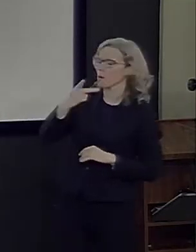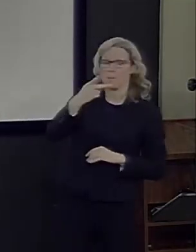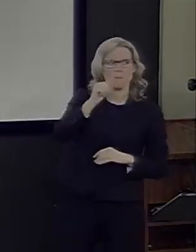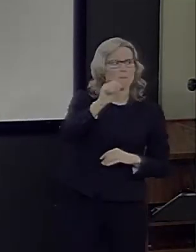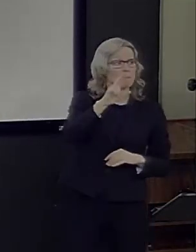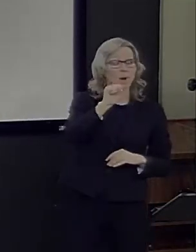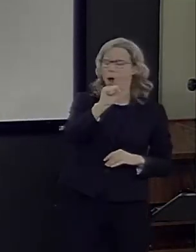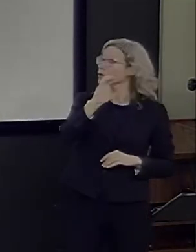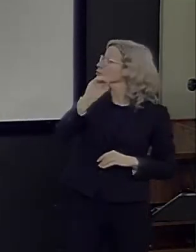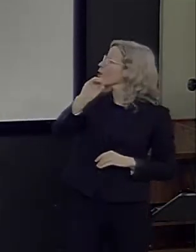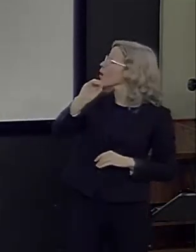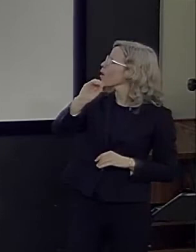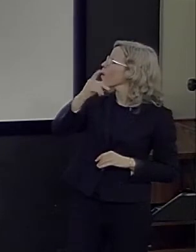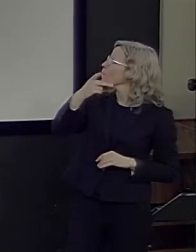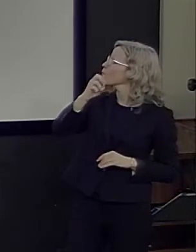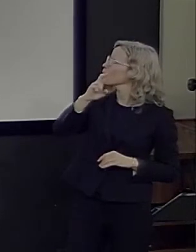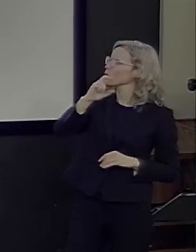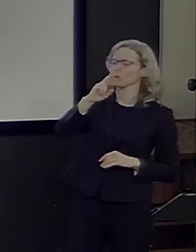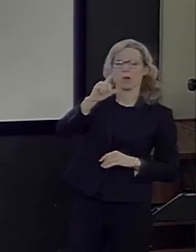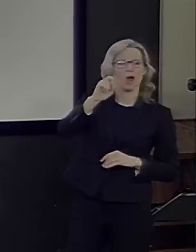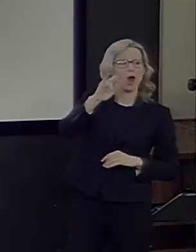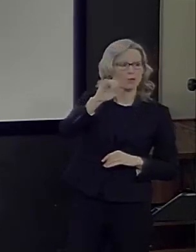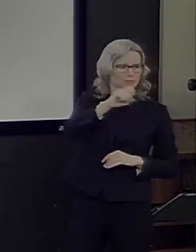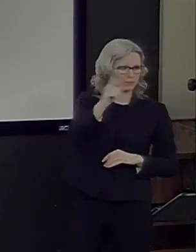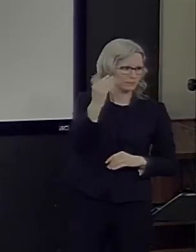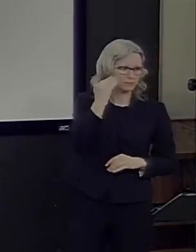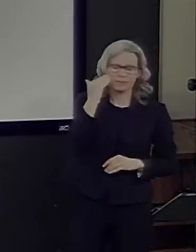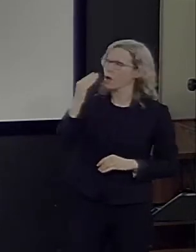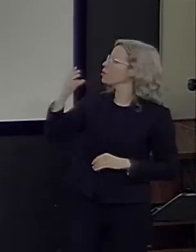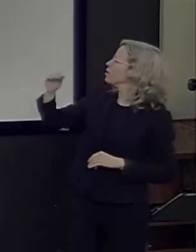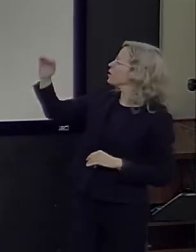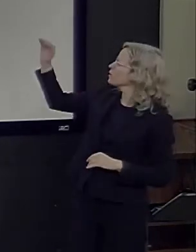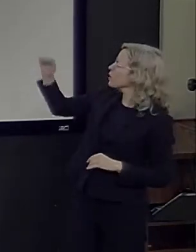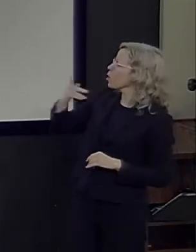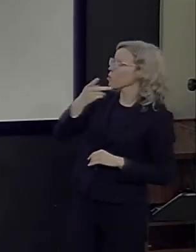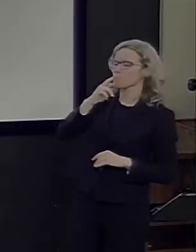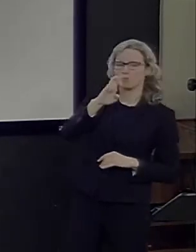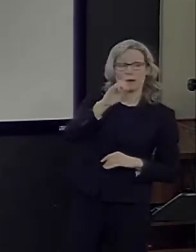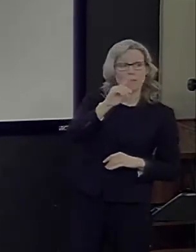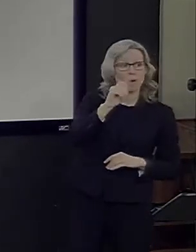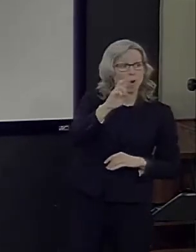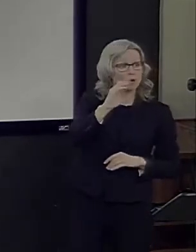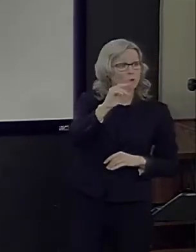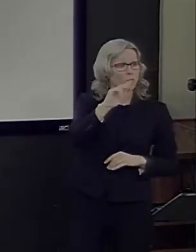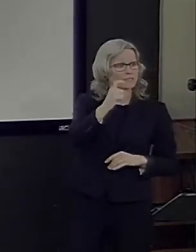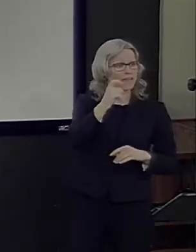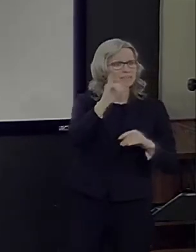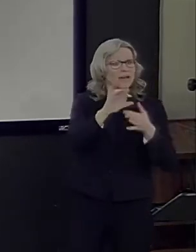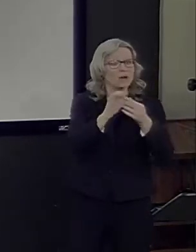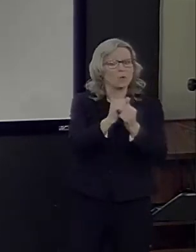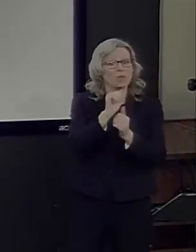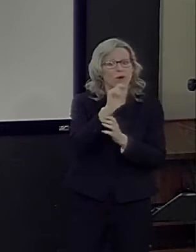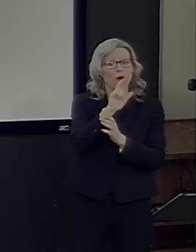Brodmann's area 44, Broca's area, the premotor cortex having to do with the articulatory system and